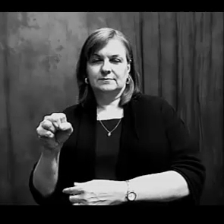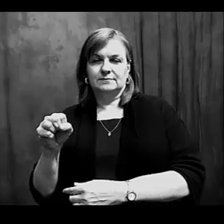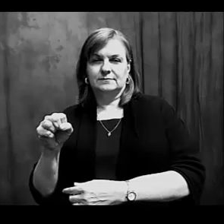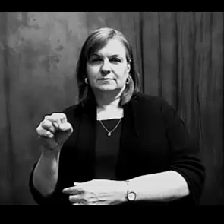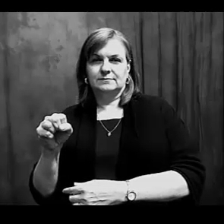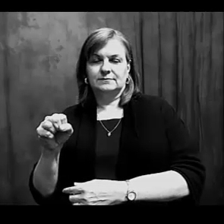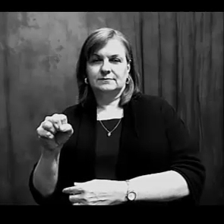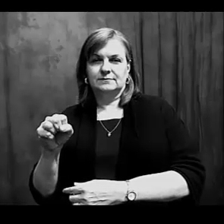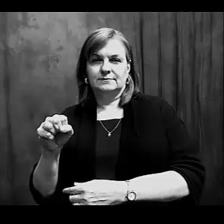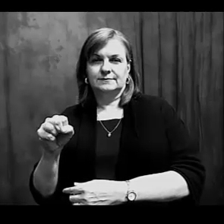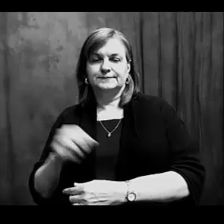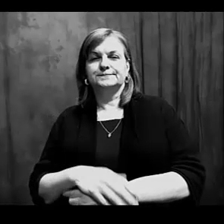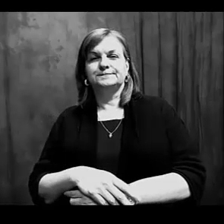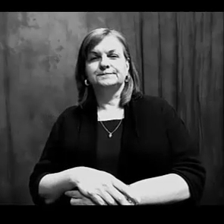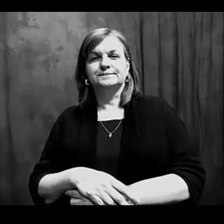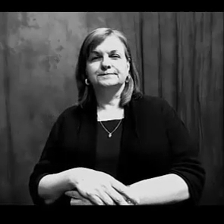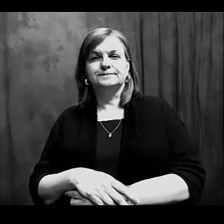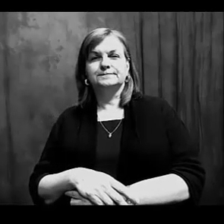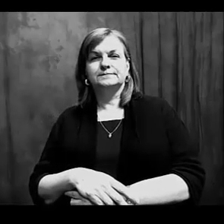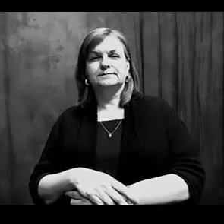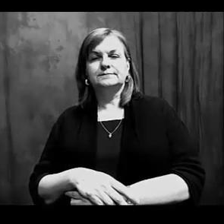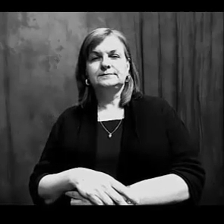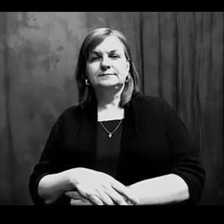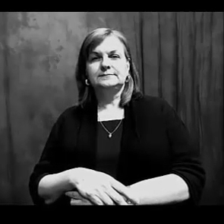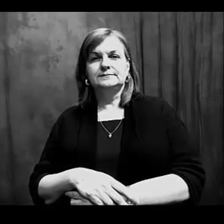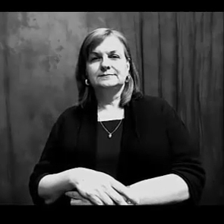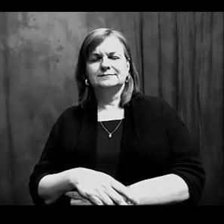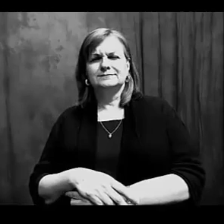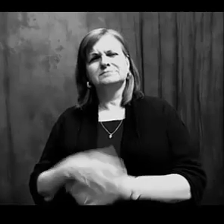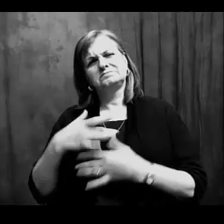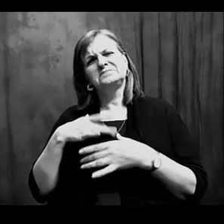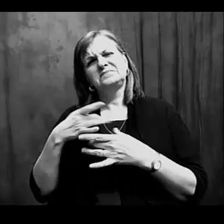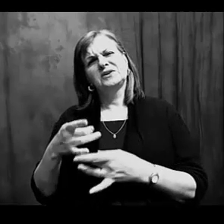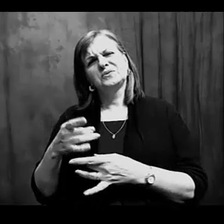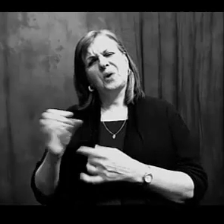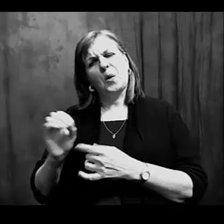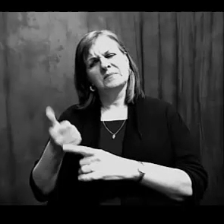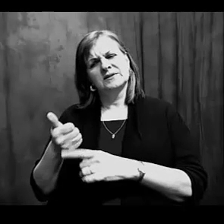a fungus